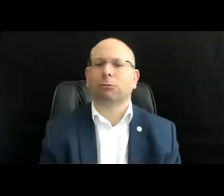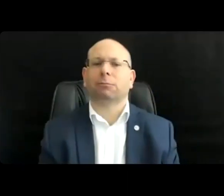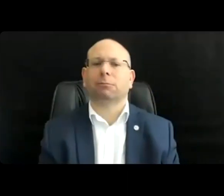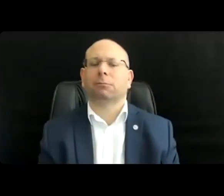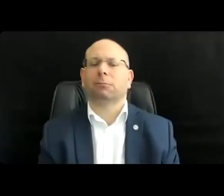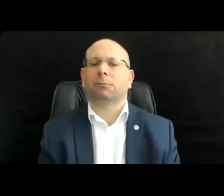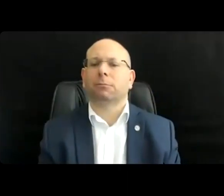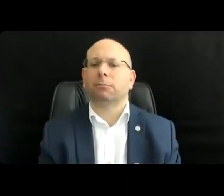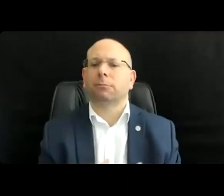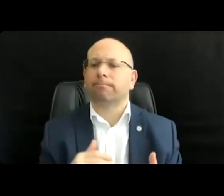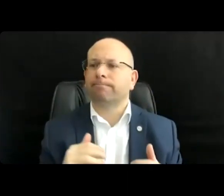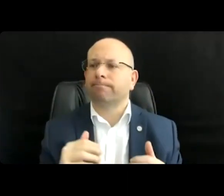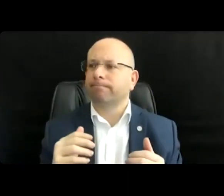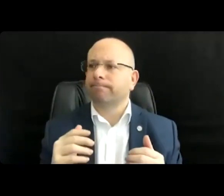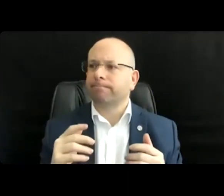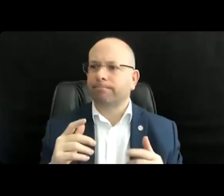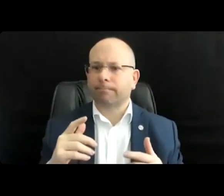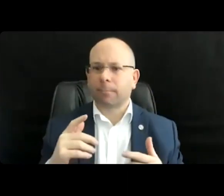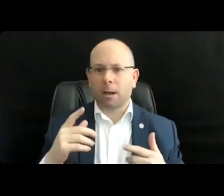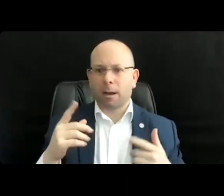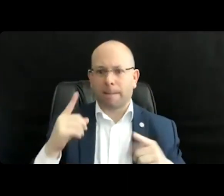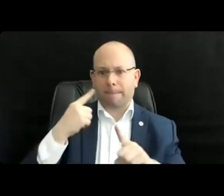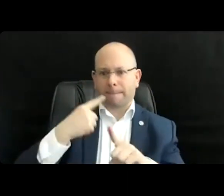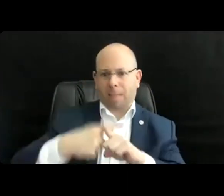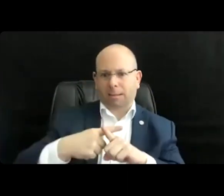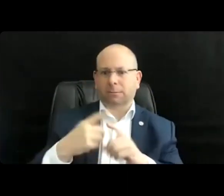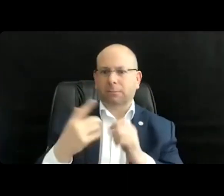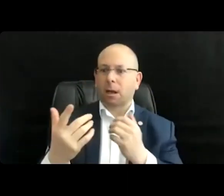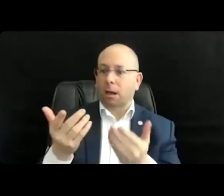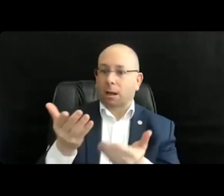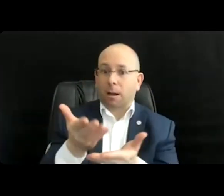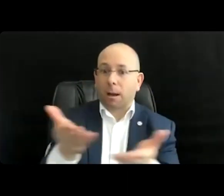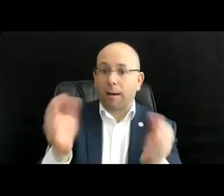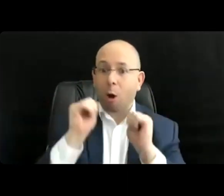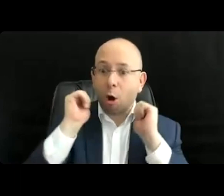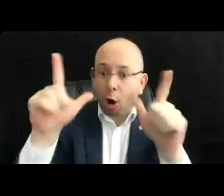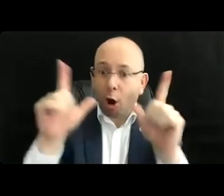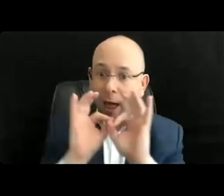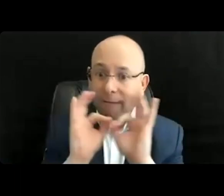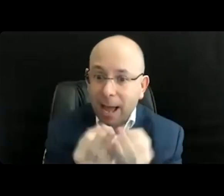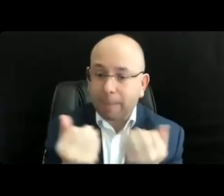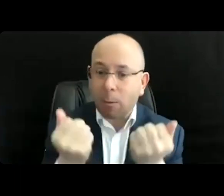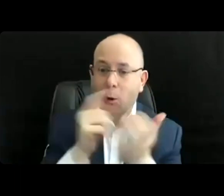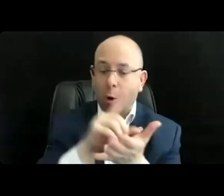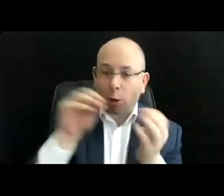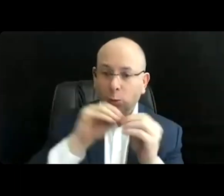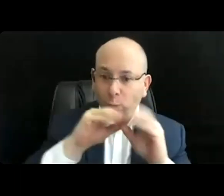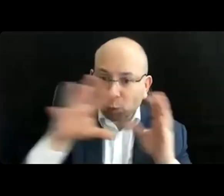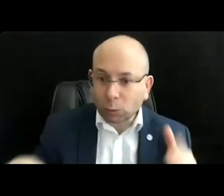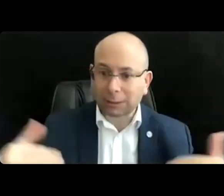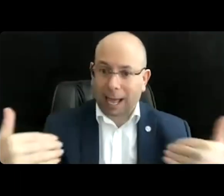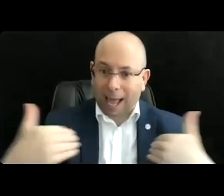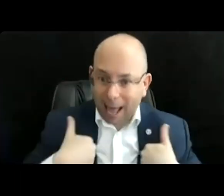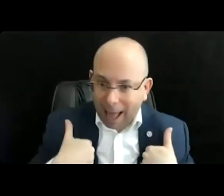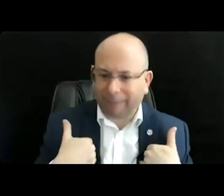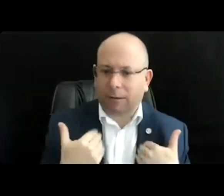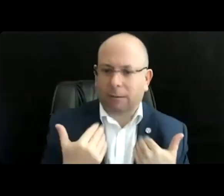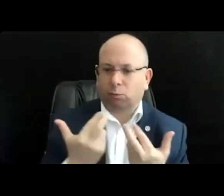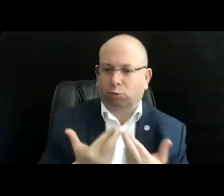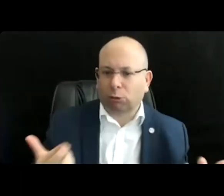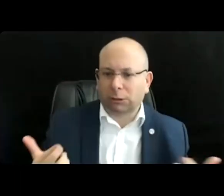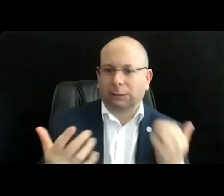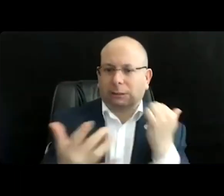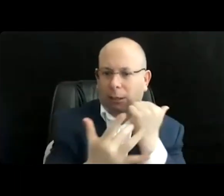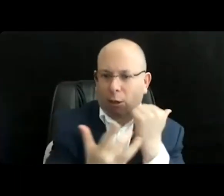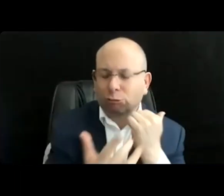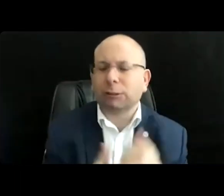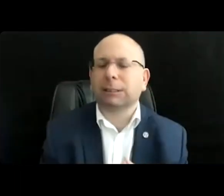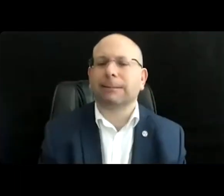platforms and bandwidth, how to teach in this ritual medium, and then looking at families